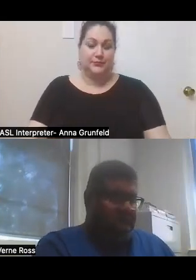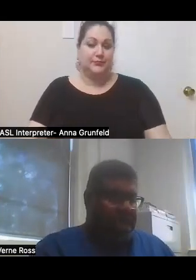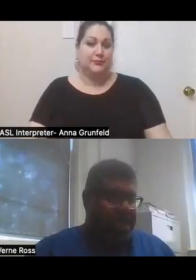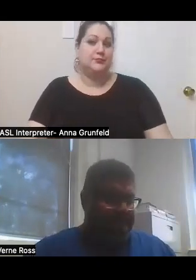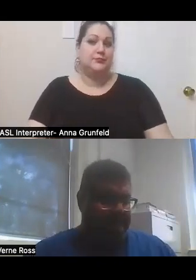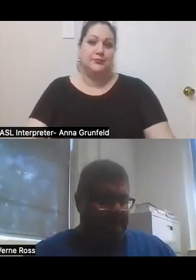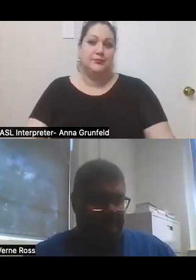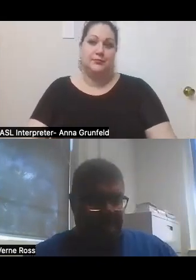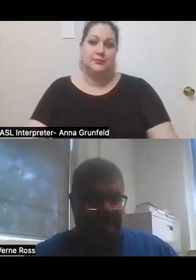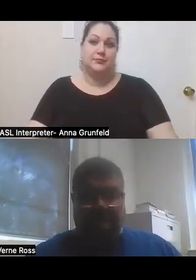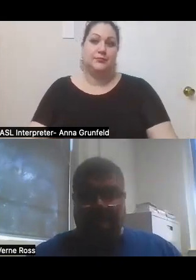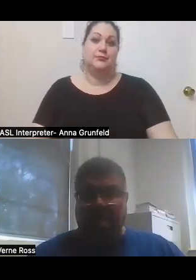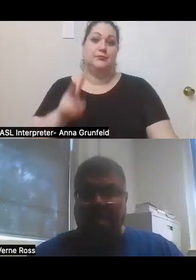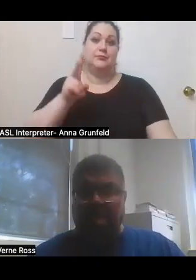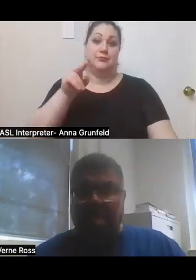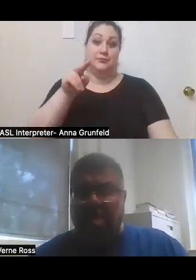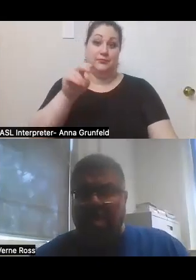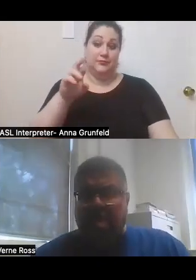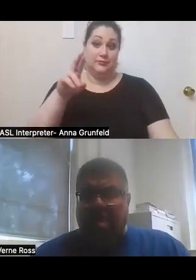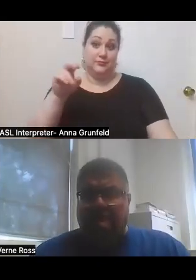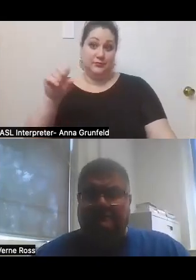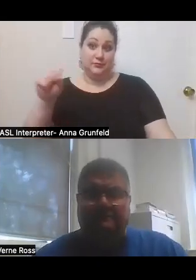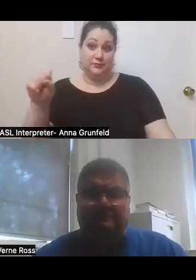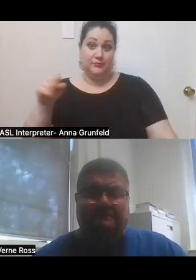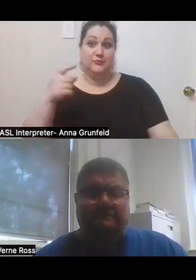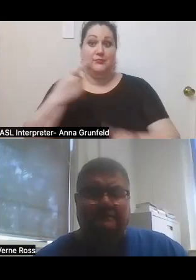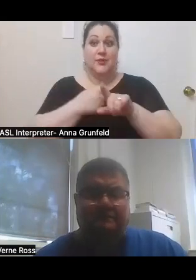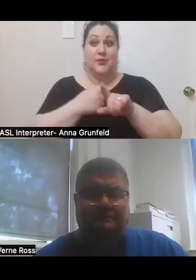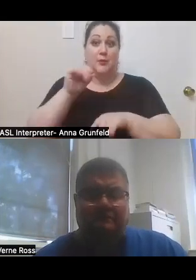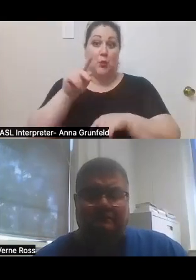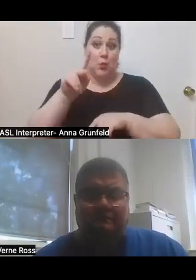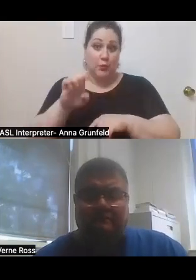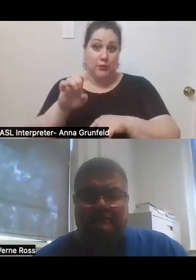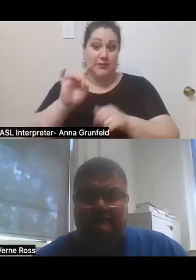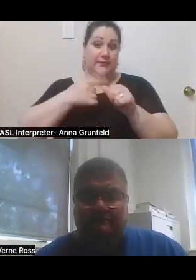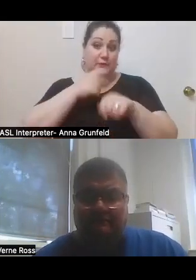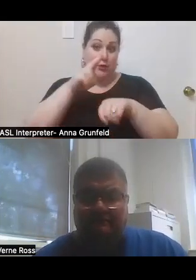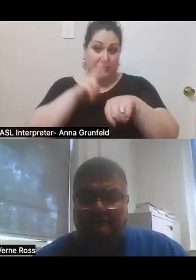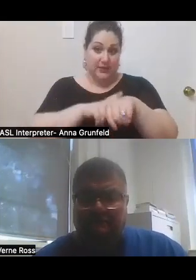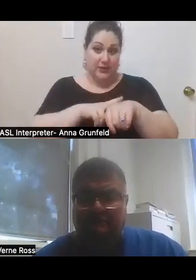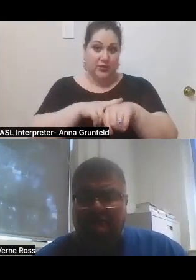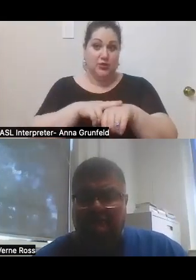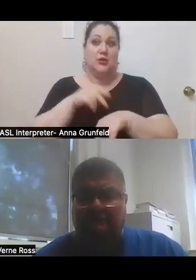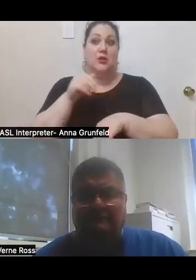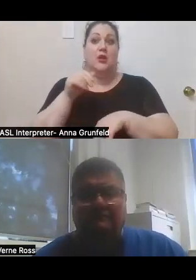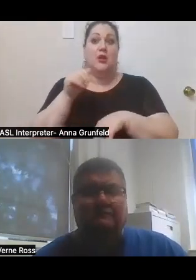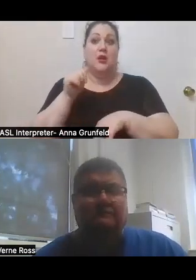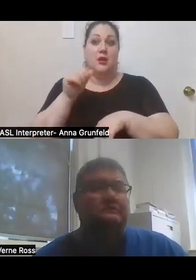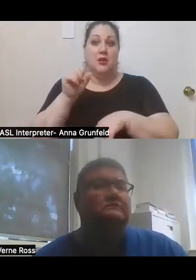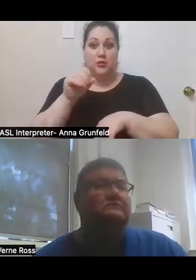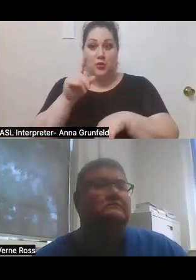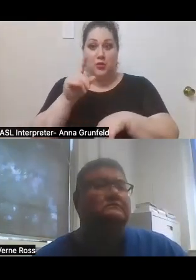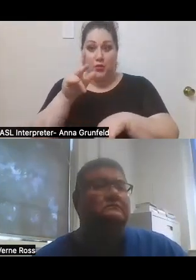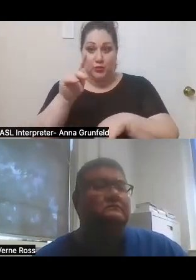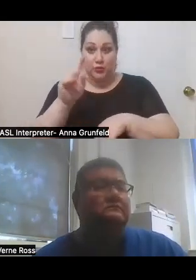Vern Ross is from Cote First Nation, a silto nation belonging to Treaty 4 in Saskatchewan.